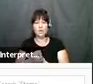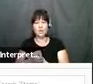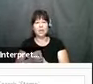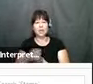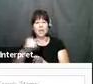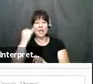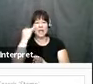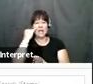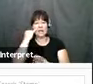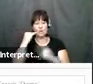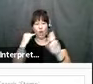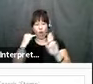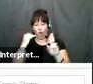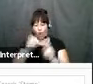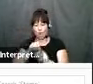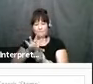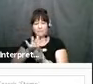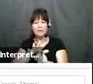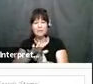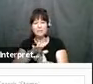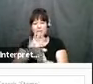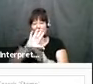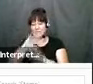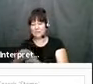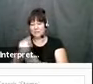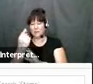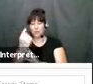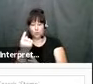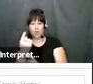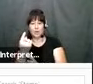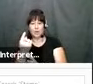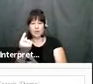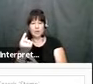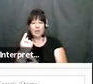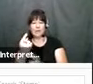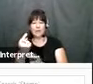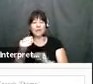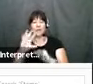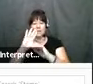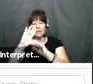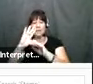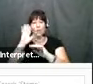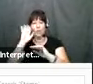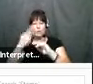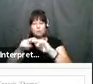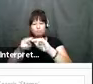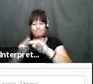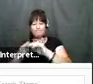then we are talking about a decreasing spread, whereas if it's greater than one, we're talking about an increasing spread of covid.